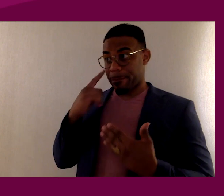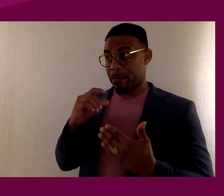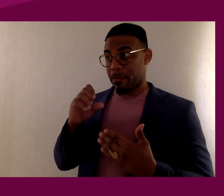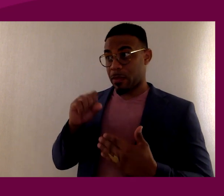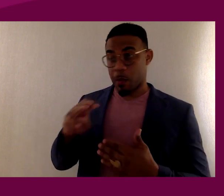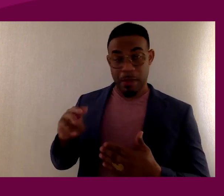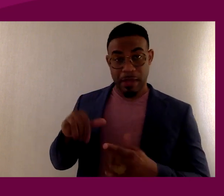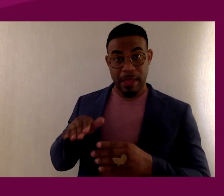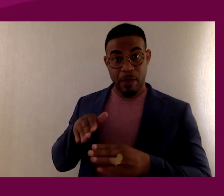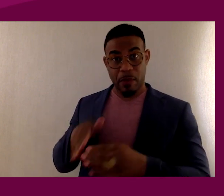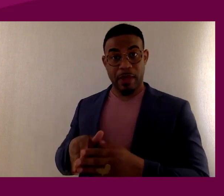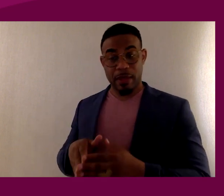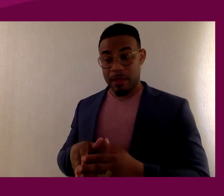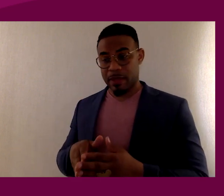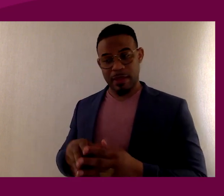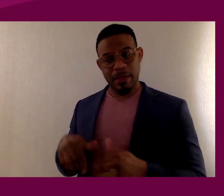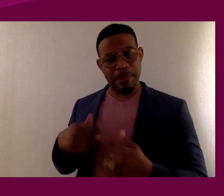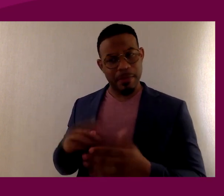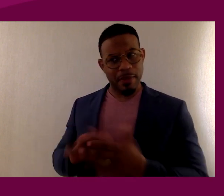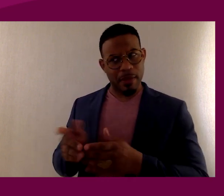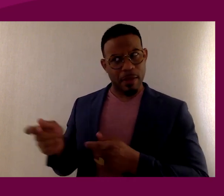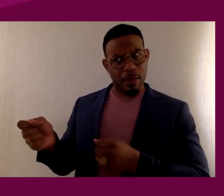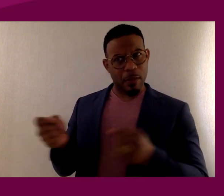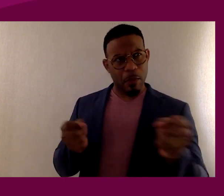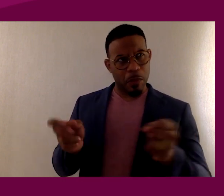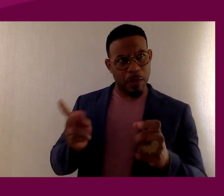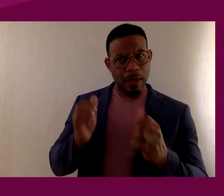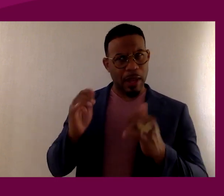Ashley Inkumsah: I'm grateful for social media in that aspect that